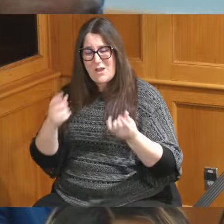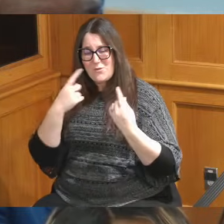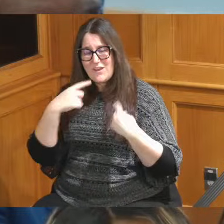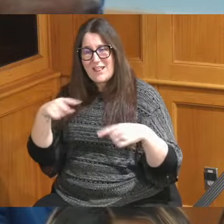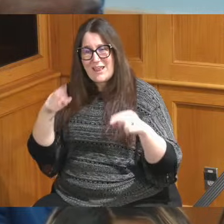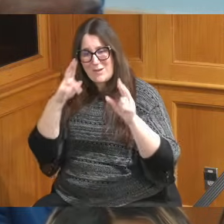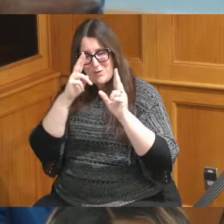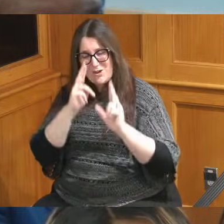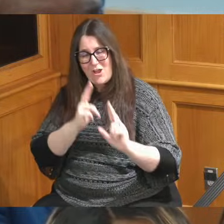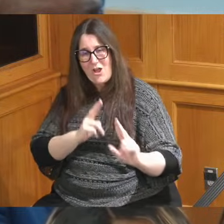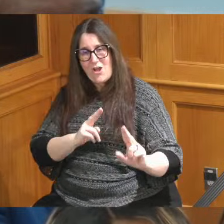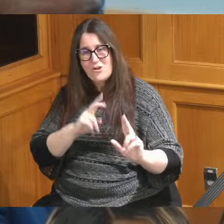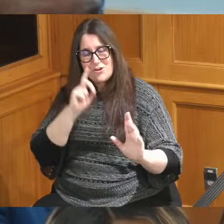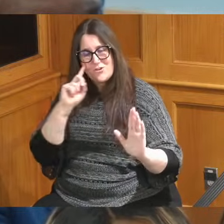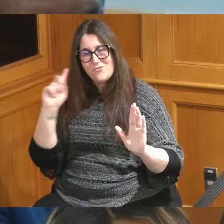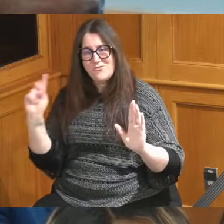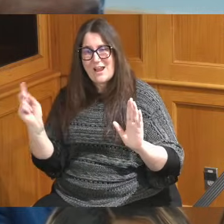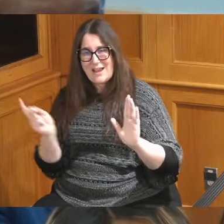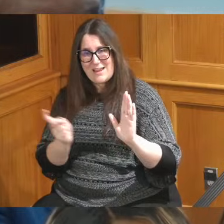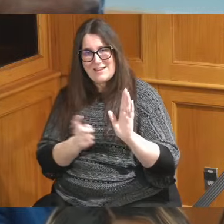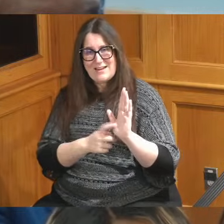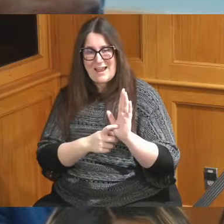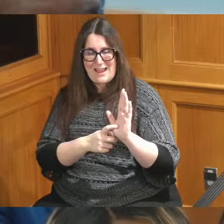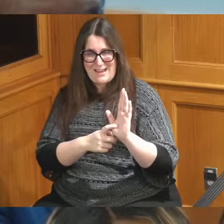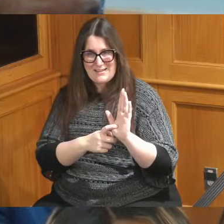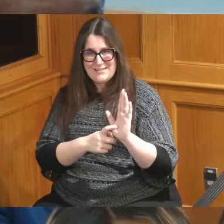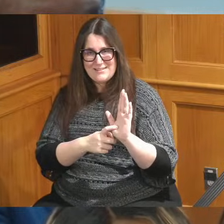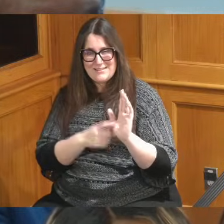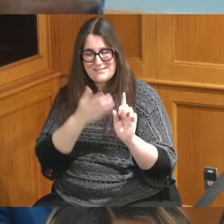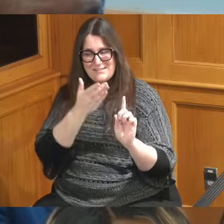Board of County Commissioners of Hamilton County does hereby recognize the invaluable